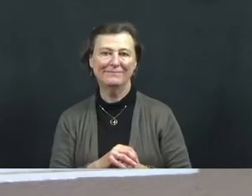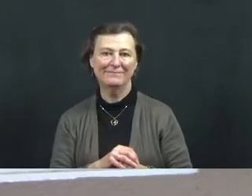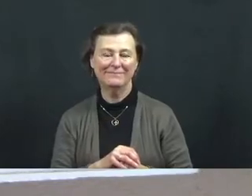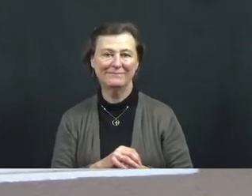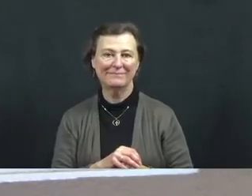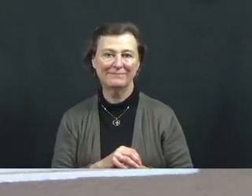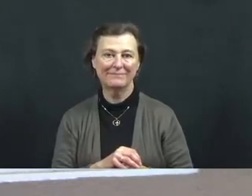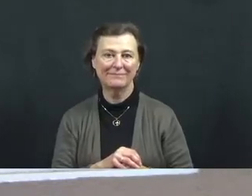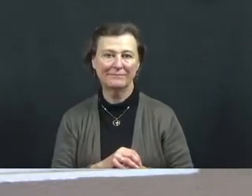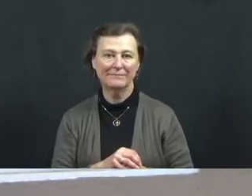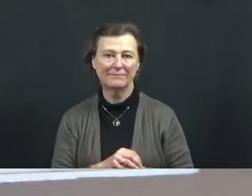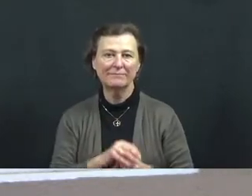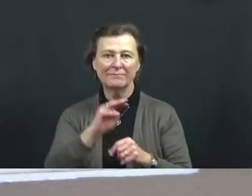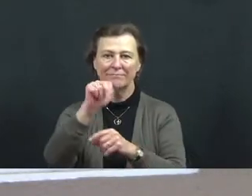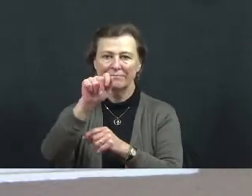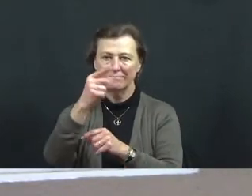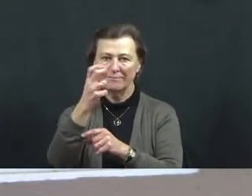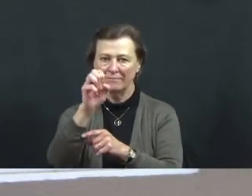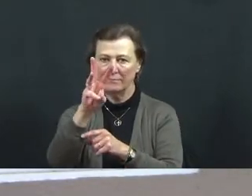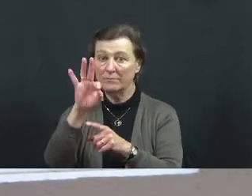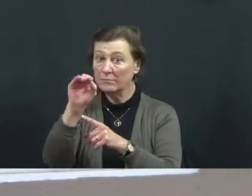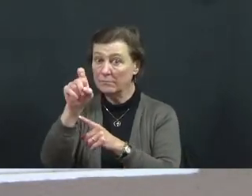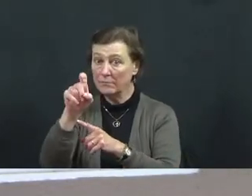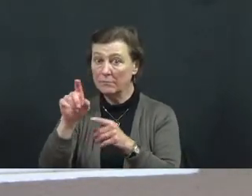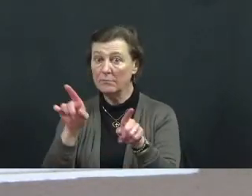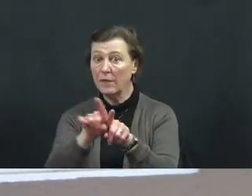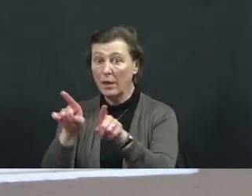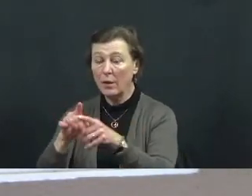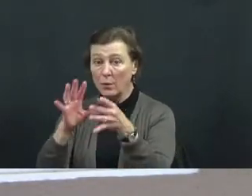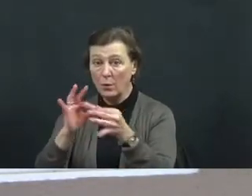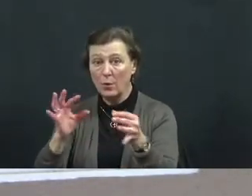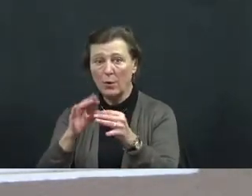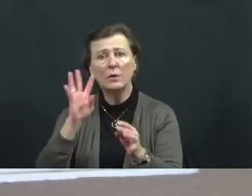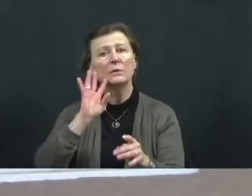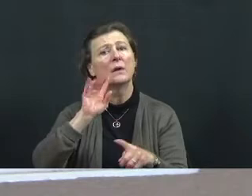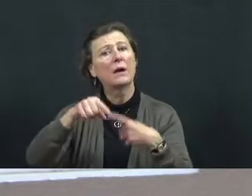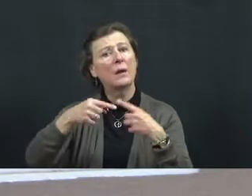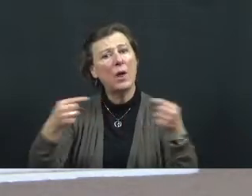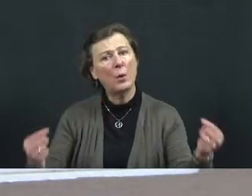Matthew Fox further noted, that what is called “the evil” in human nature receives far